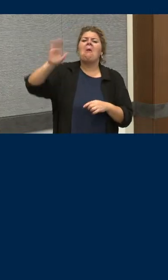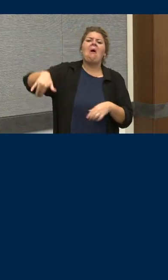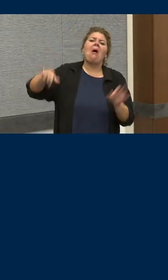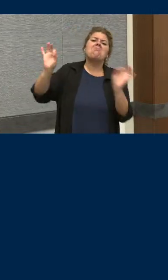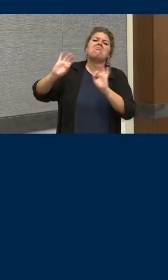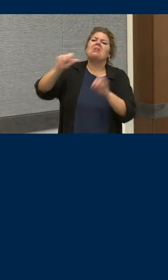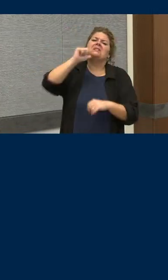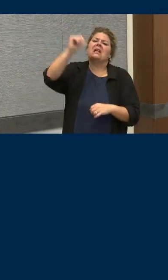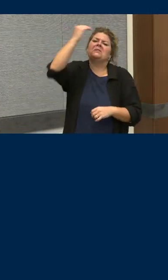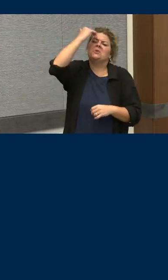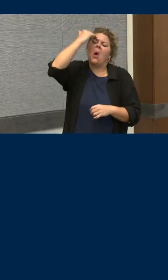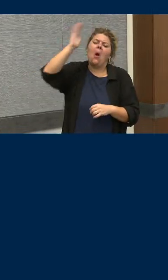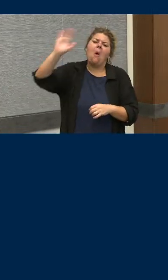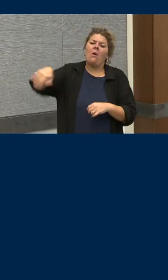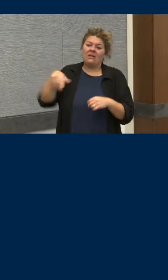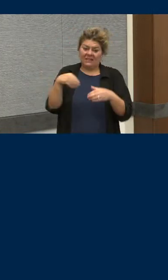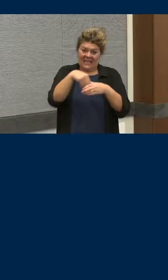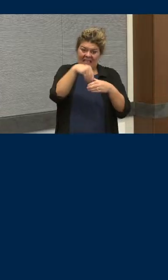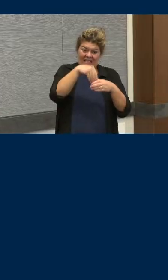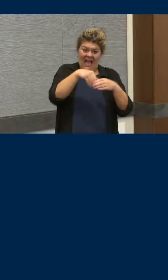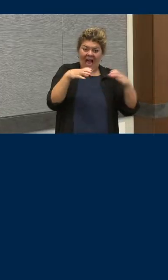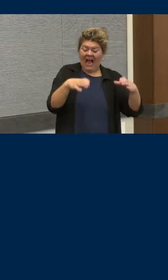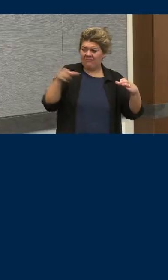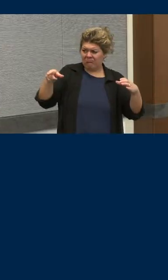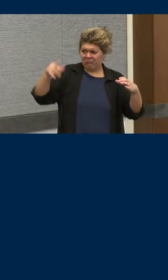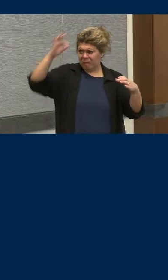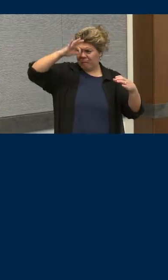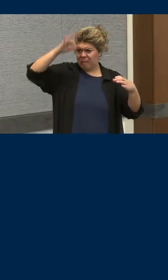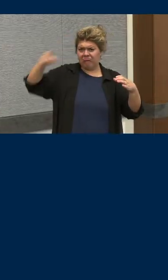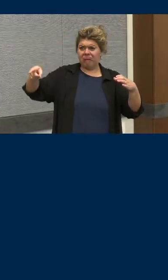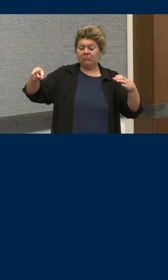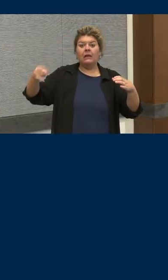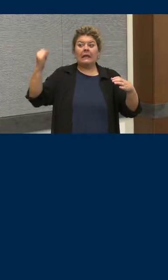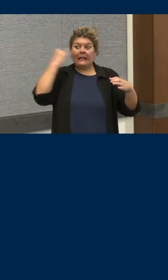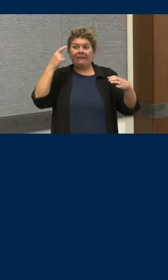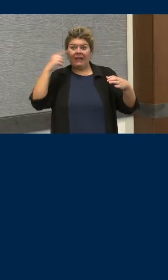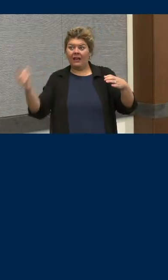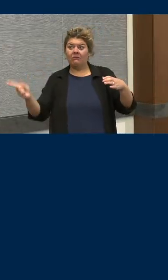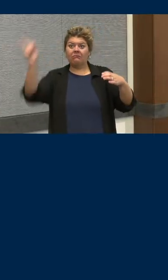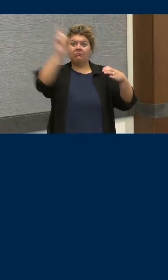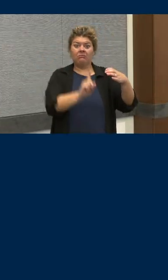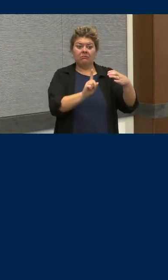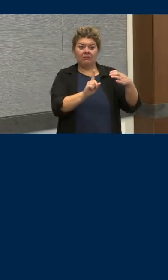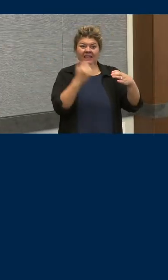inside. Even when inside, he is